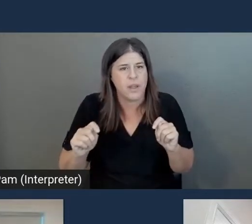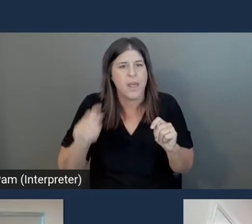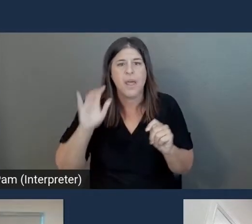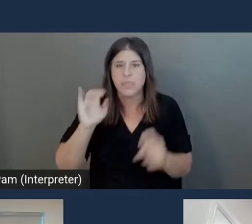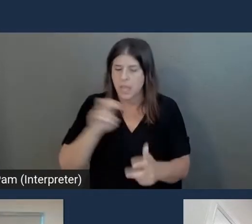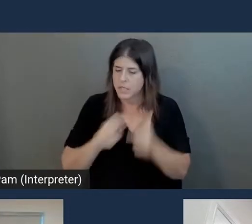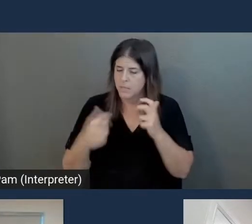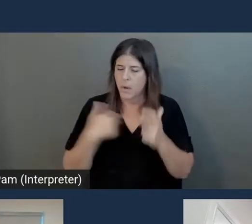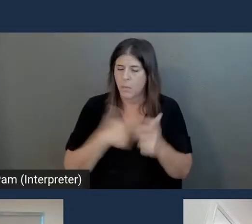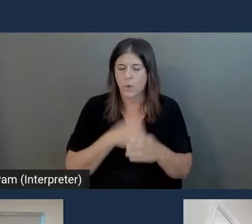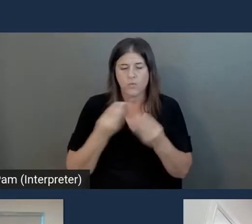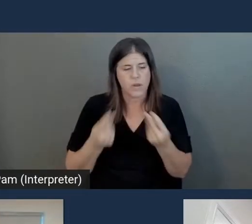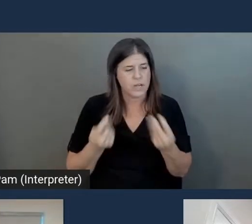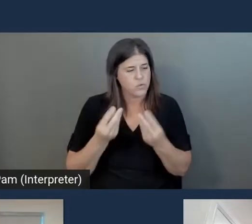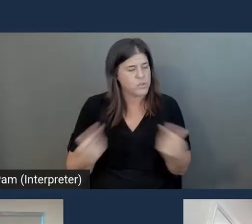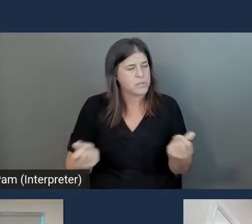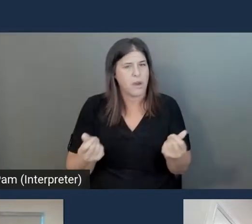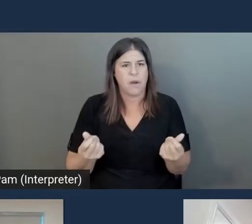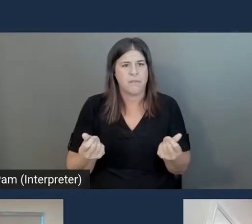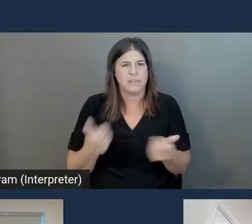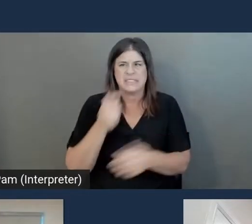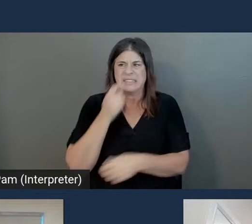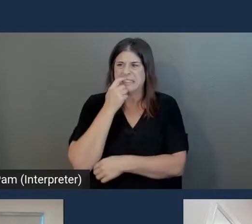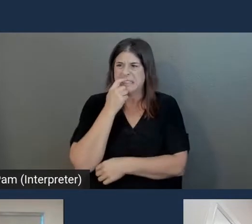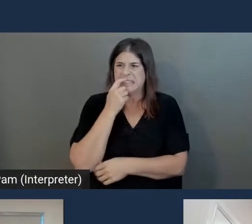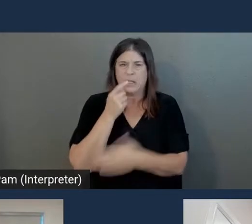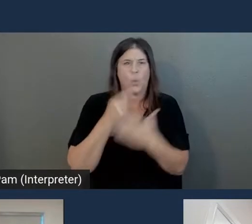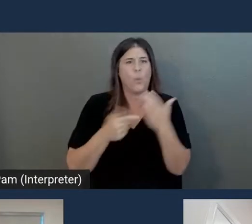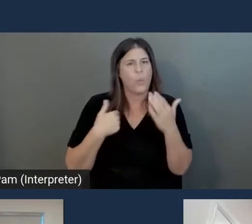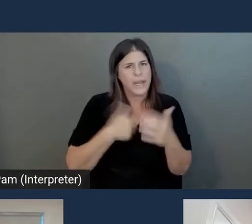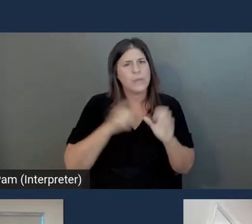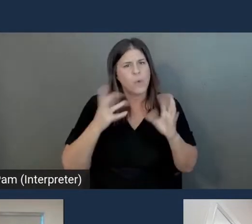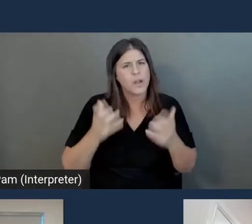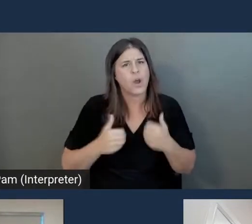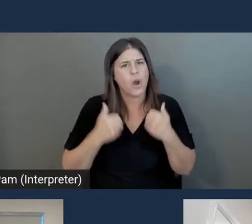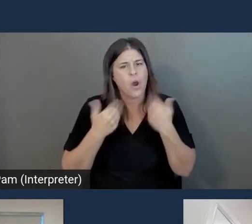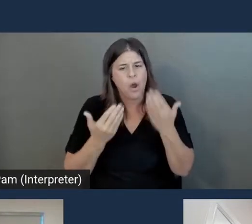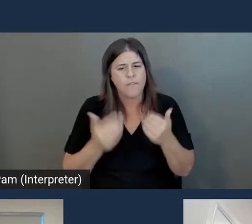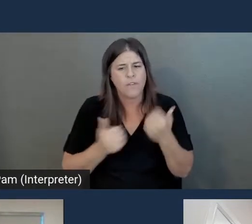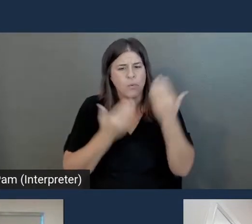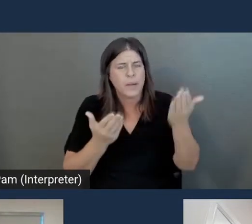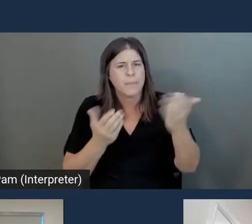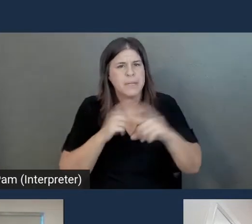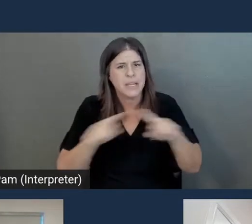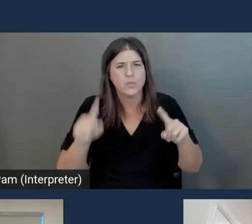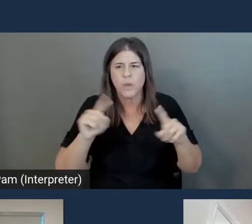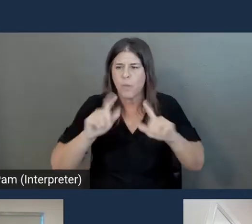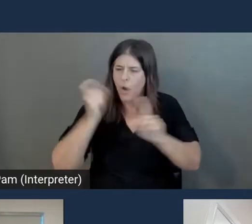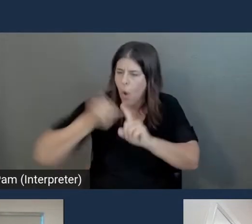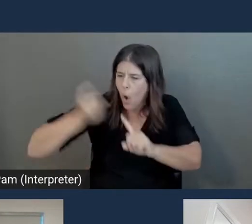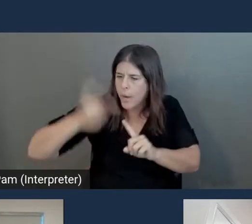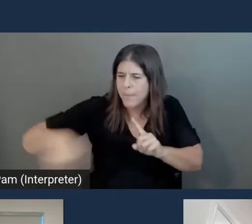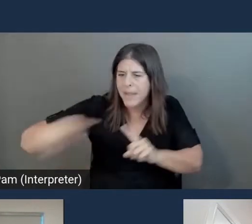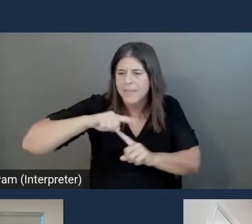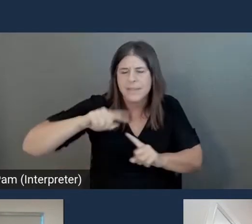with Migration Strategy Recommendations that we wanted to automate this whole analysis, deep analysis, all for your application and databases